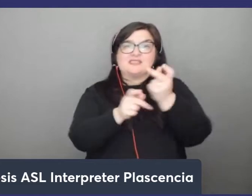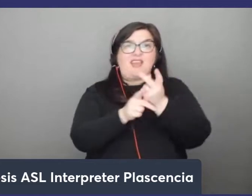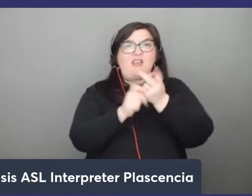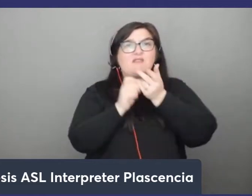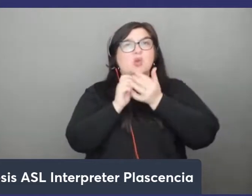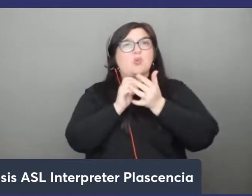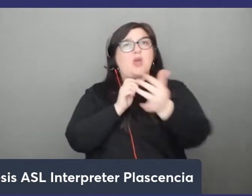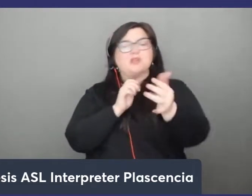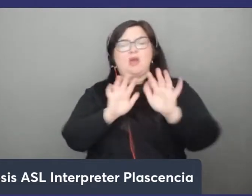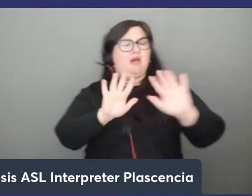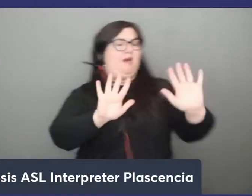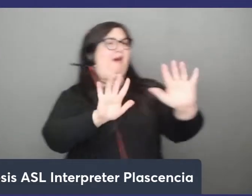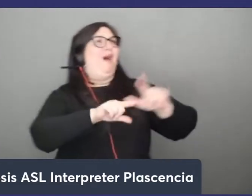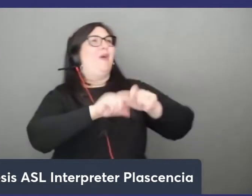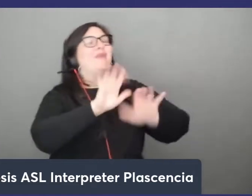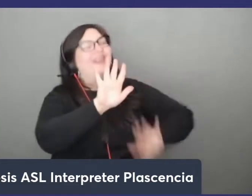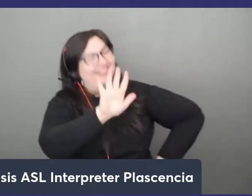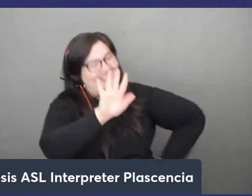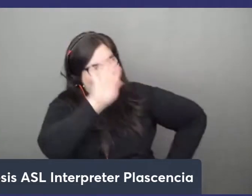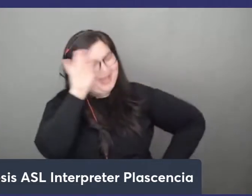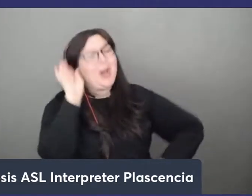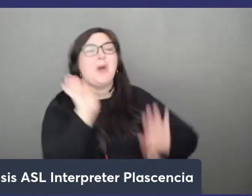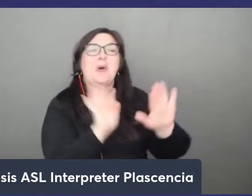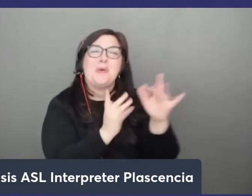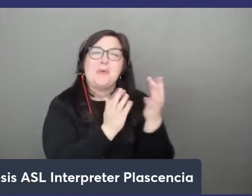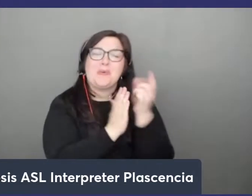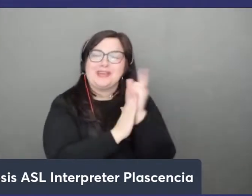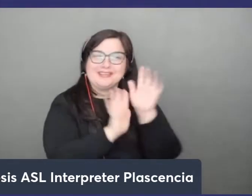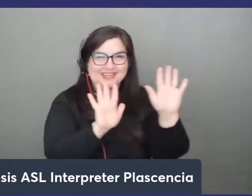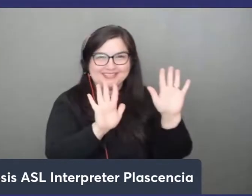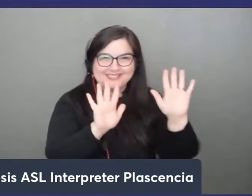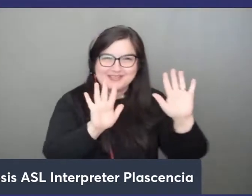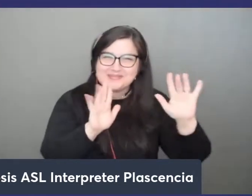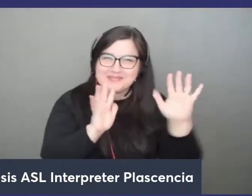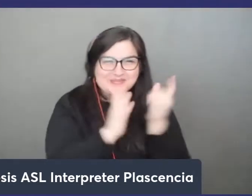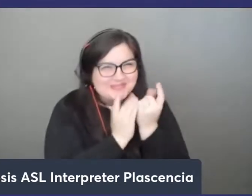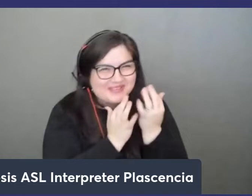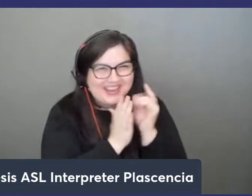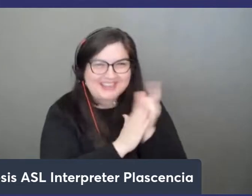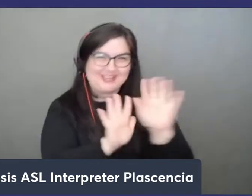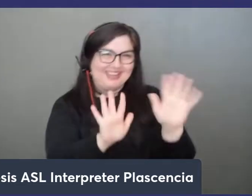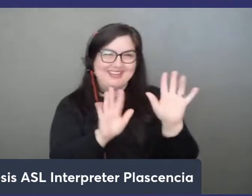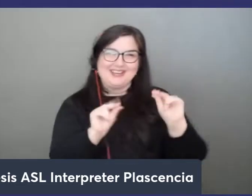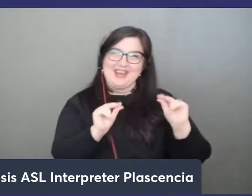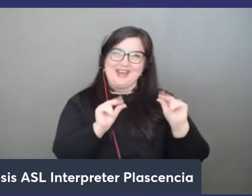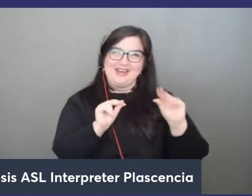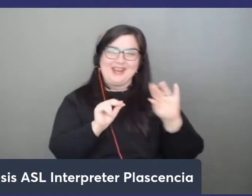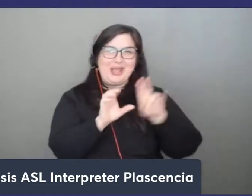Wait, hold on, wait a minute. Hold on, wait a second, you're not just gonna skip over that.